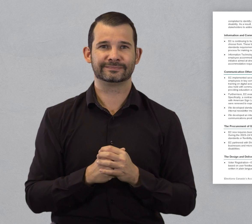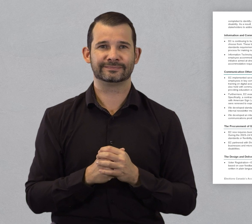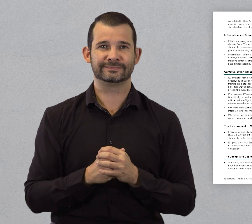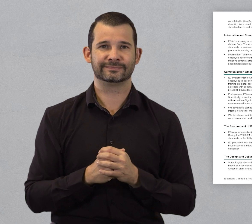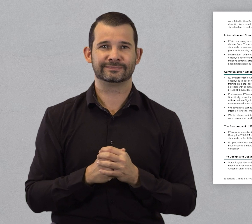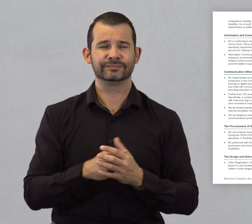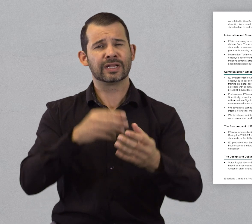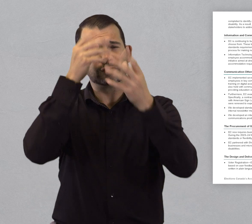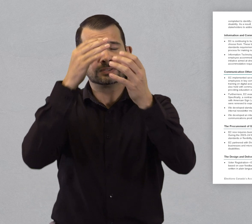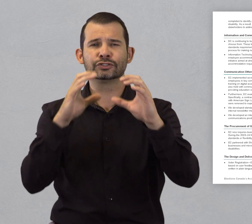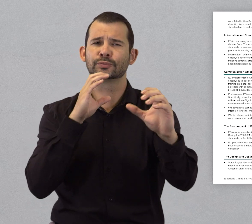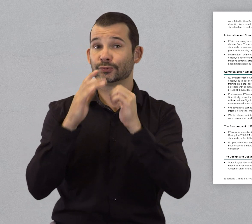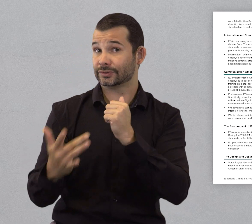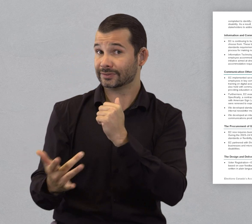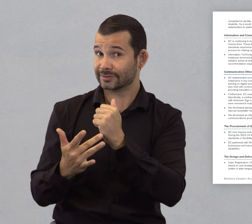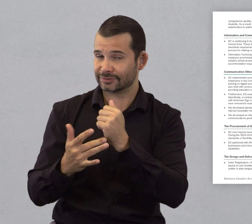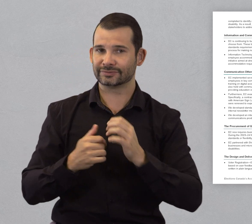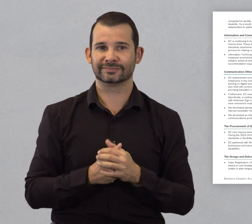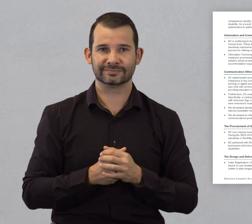Information and Communication Technologies